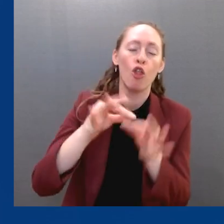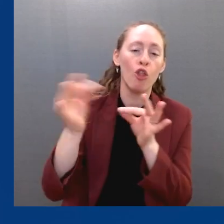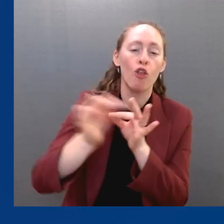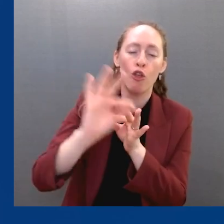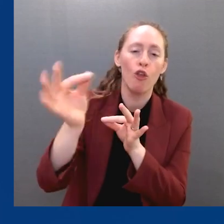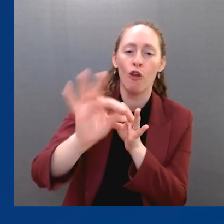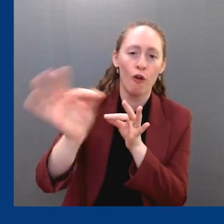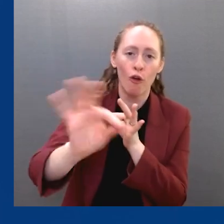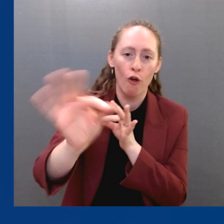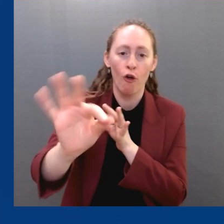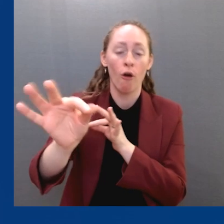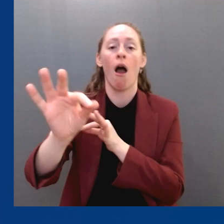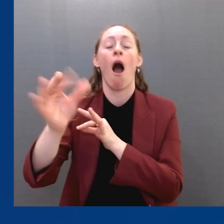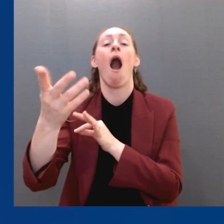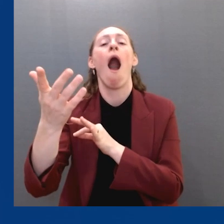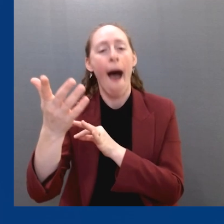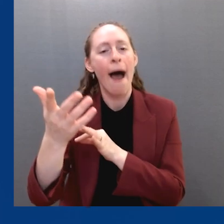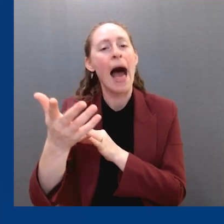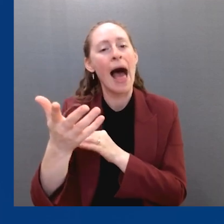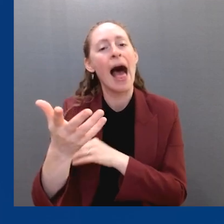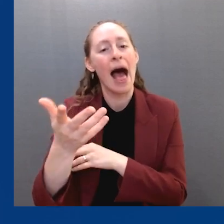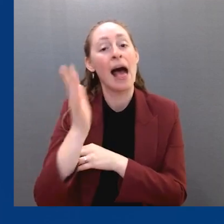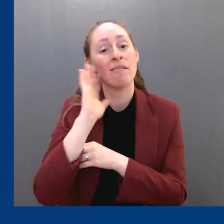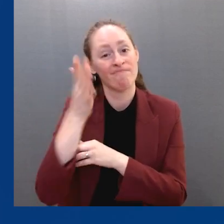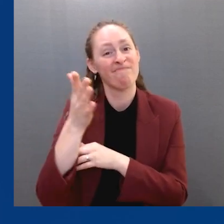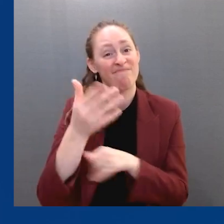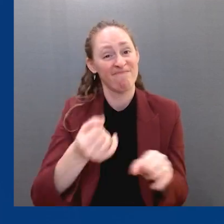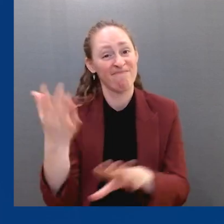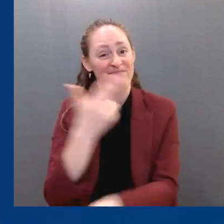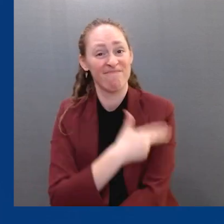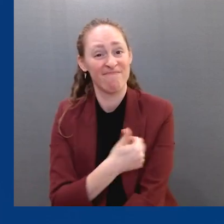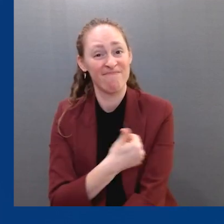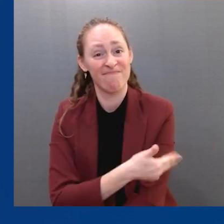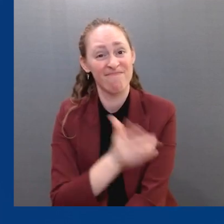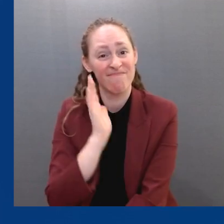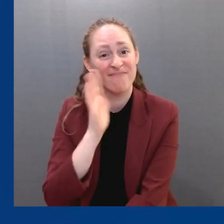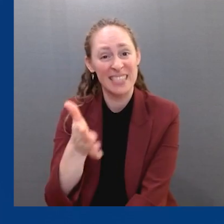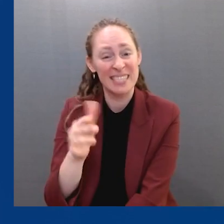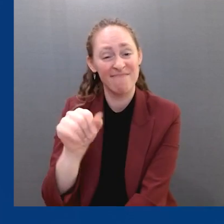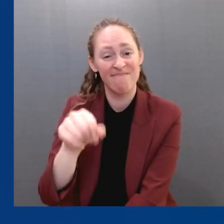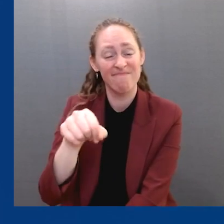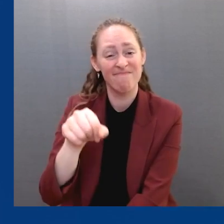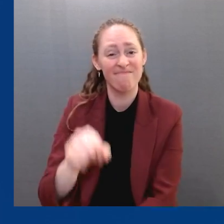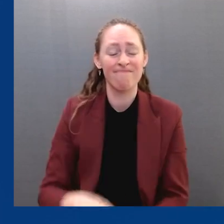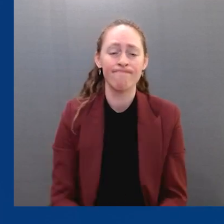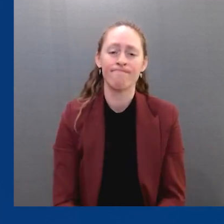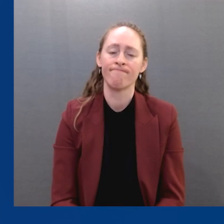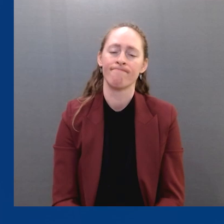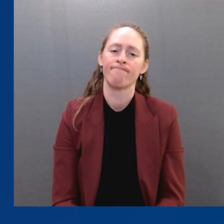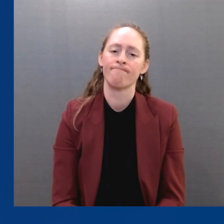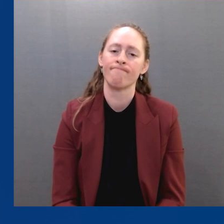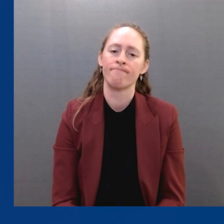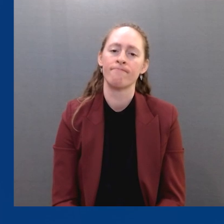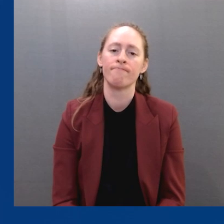And then also very clear, both from clinical trial data and real, real world data, that getting treated,